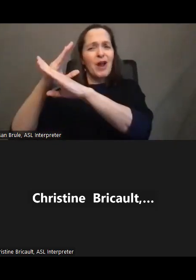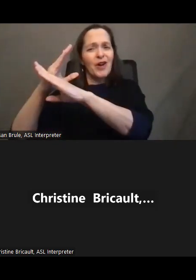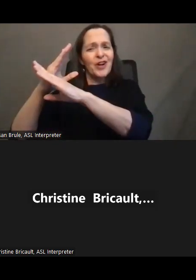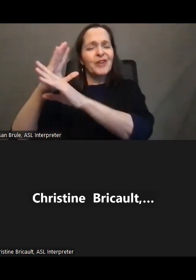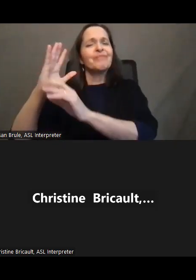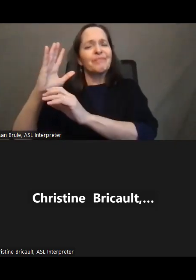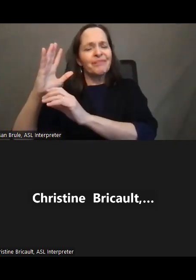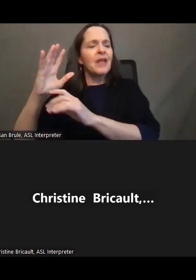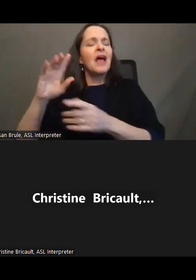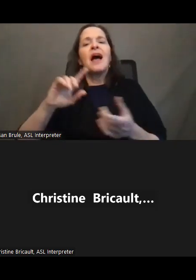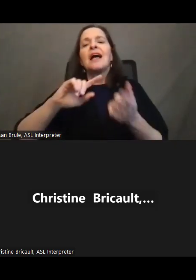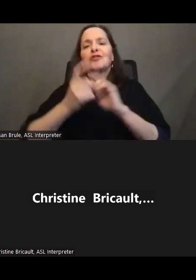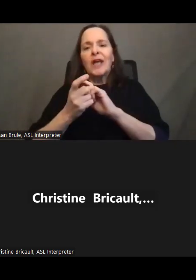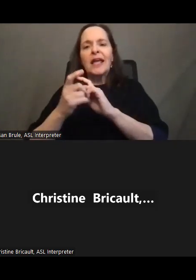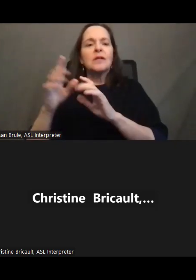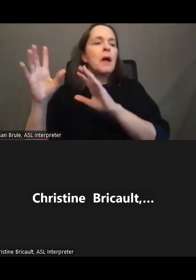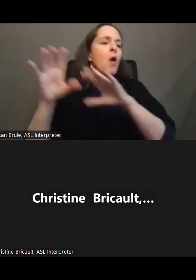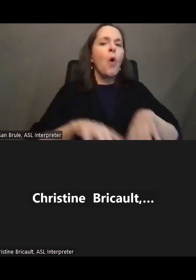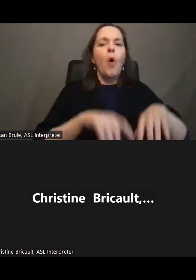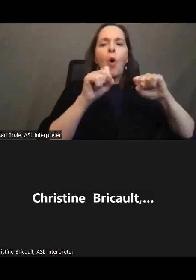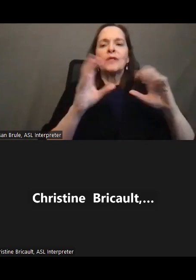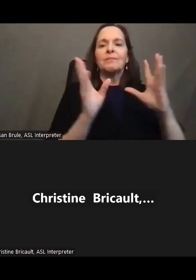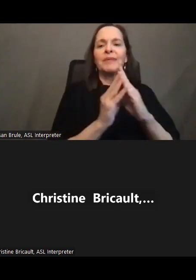If they don't have the funds to fix the elevator,